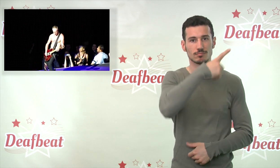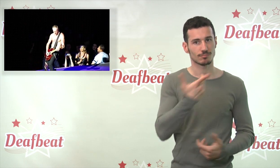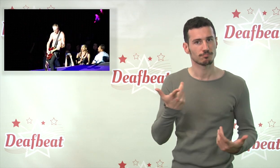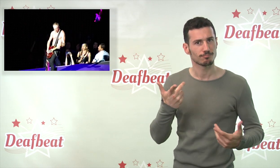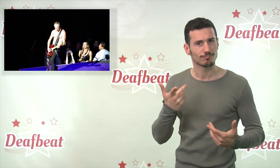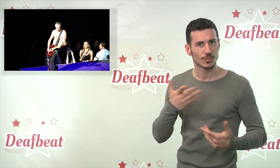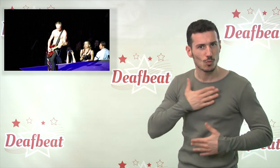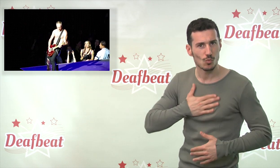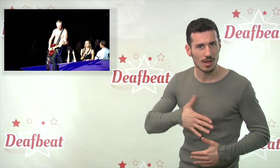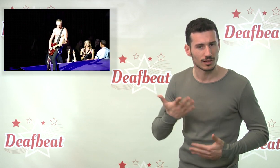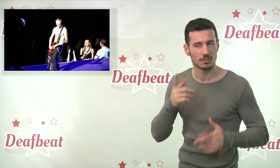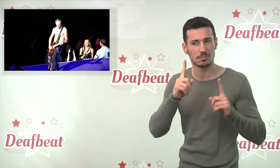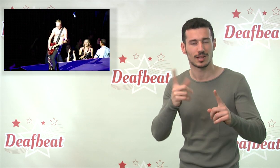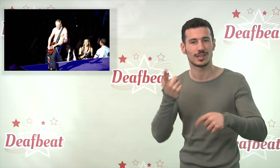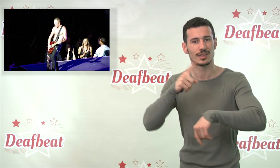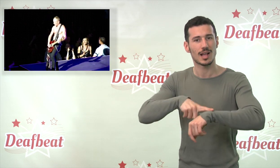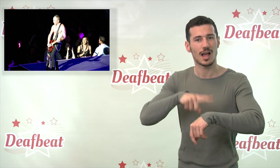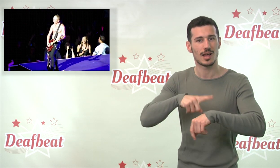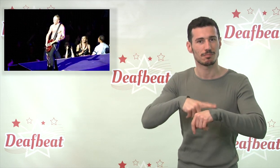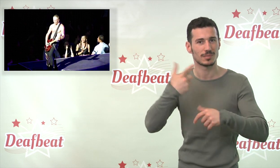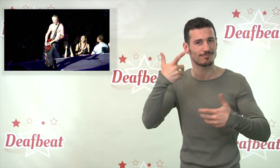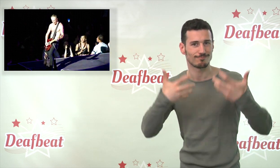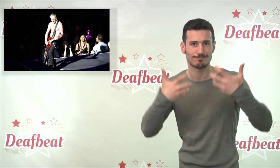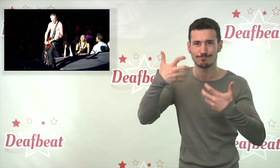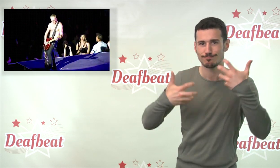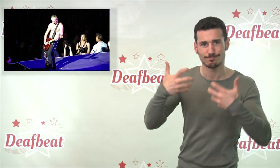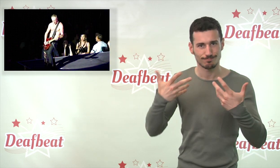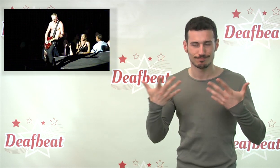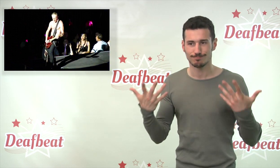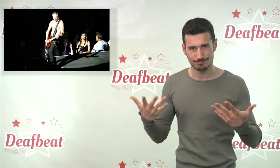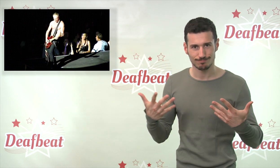op and it got their attention and they said okay. But schedule conflicts couldn’t get them